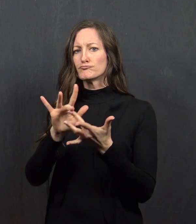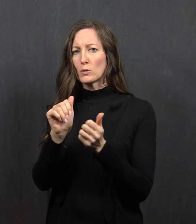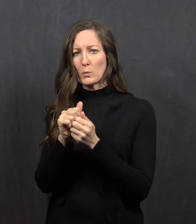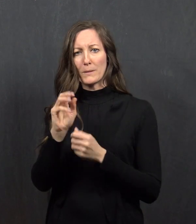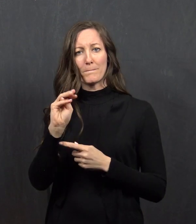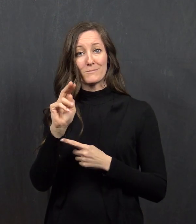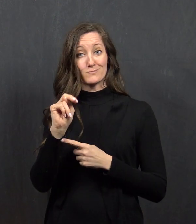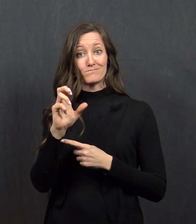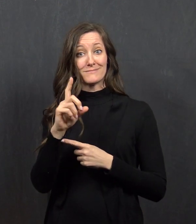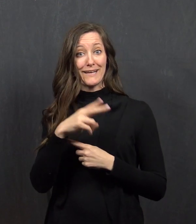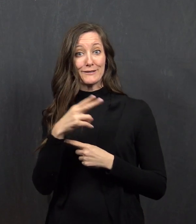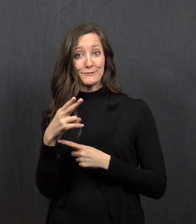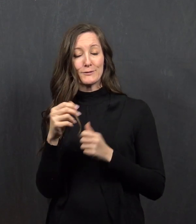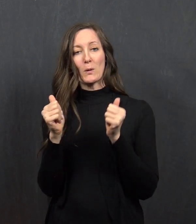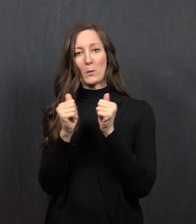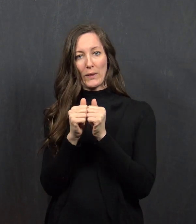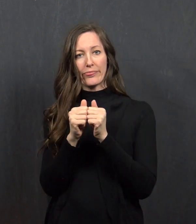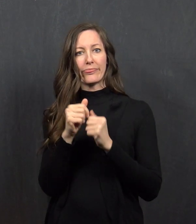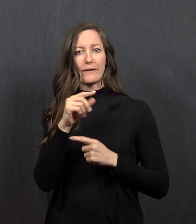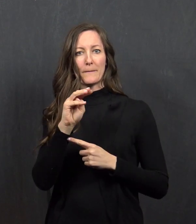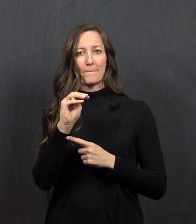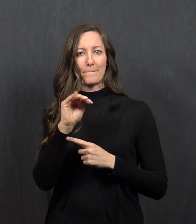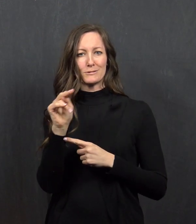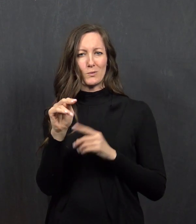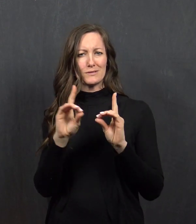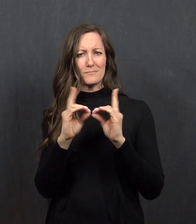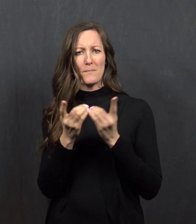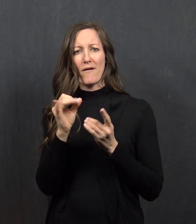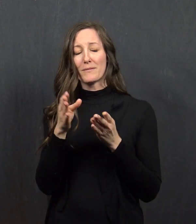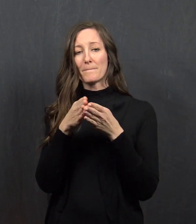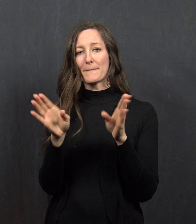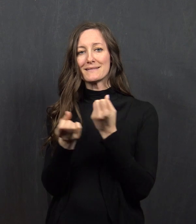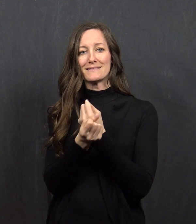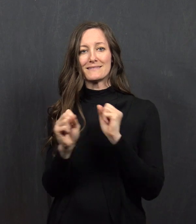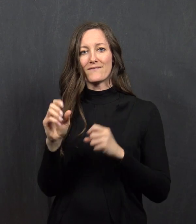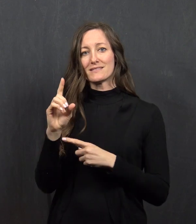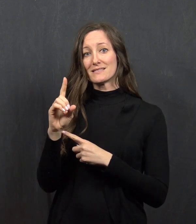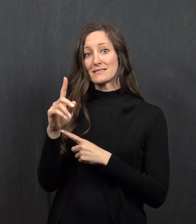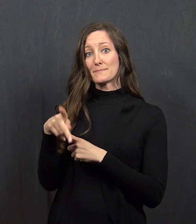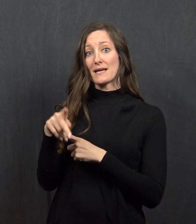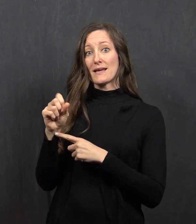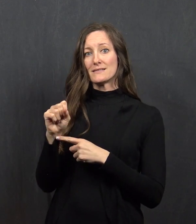Minnesota Department of Public Safety (DPS) to discuss solutions.